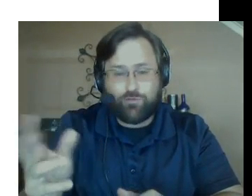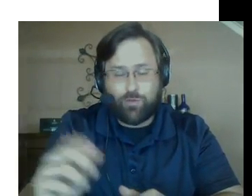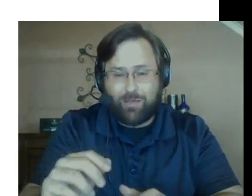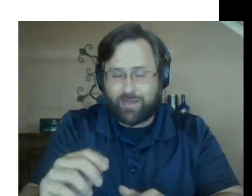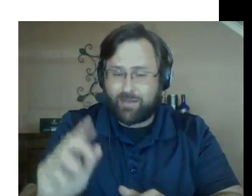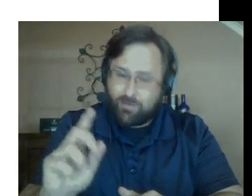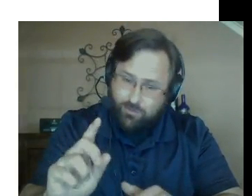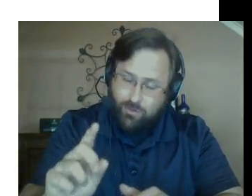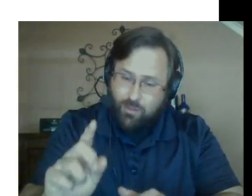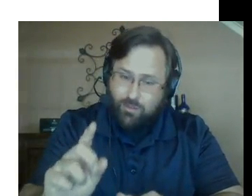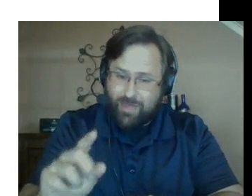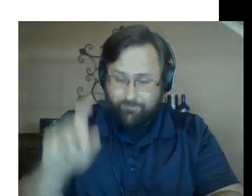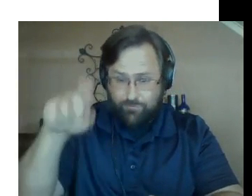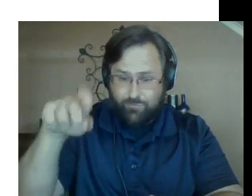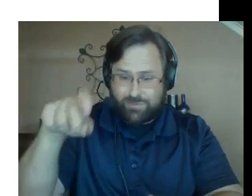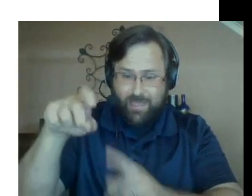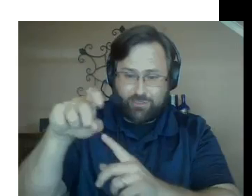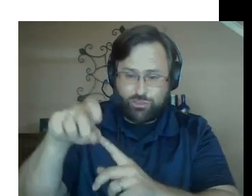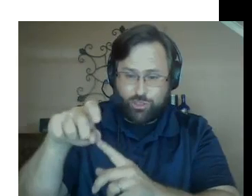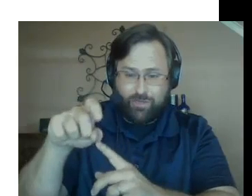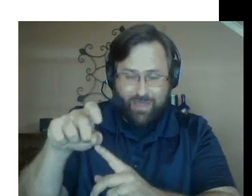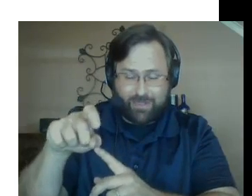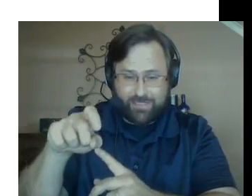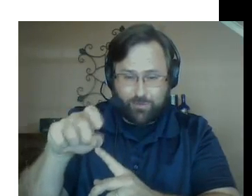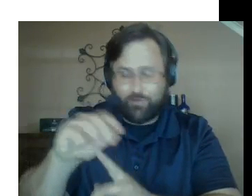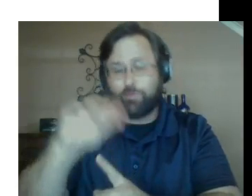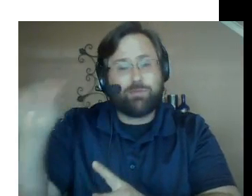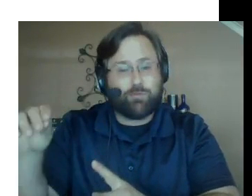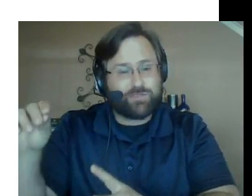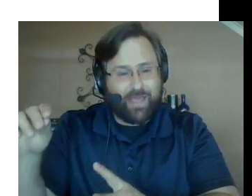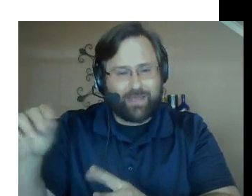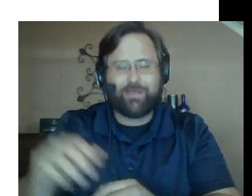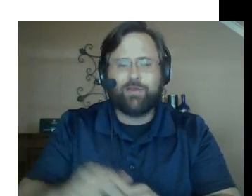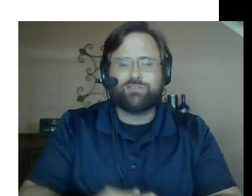moved around in it that sign should that auxillary verb could be moved to the end